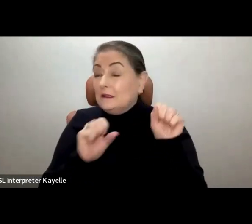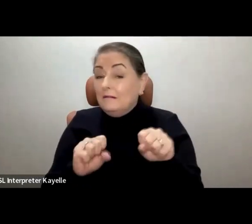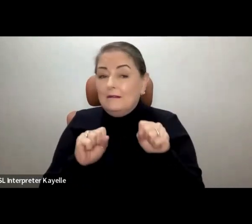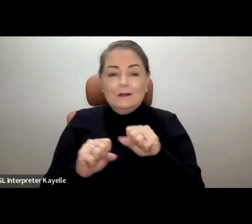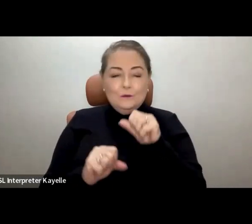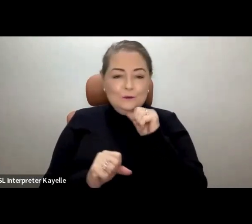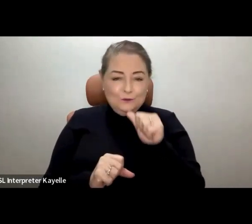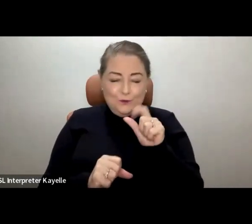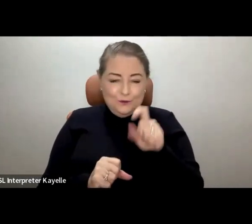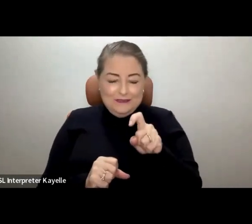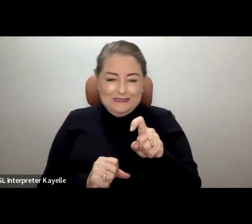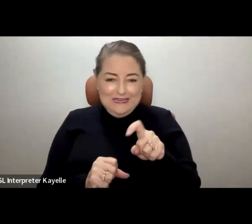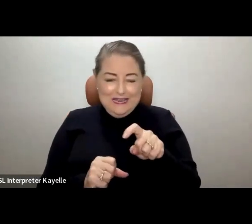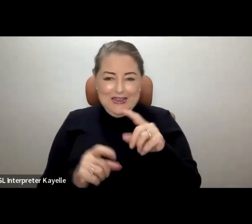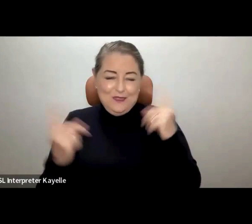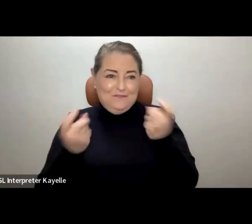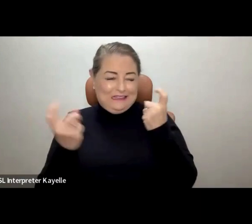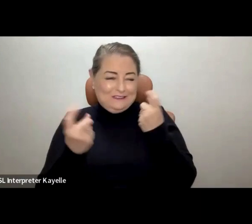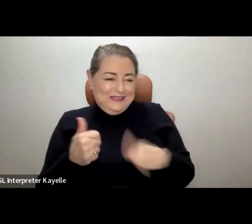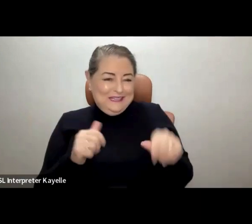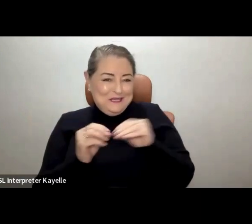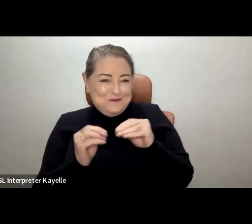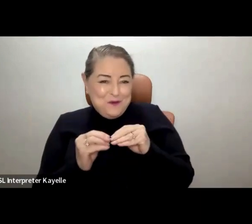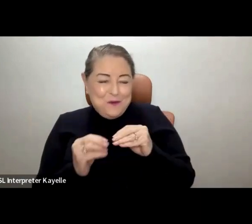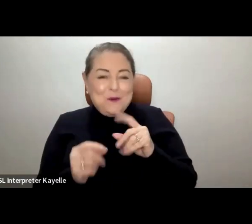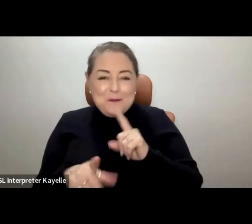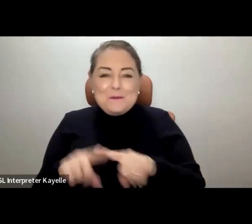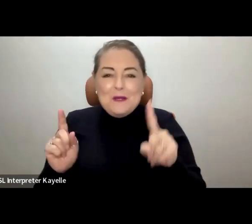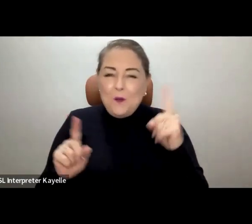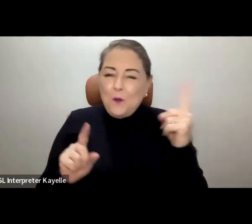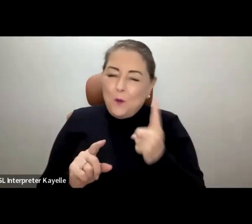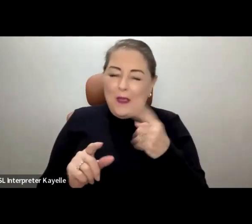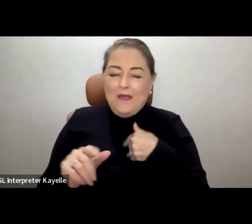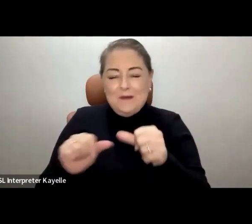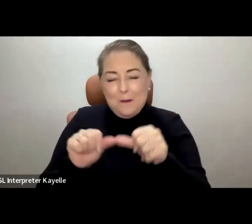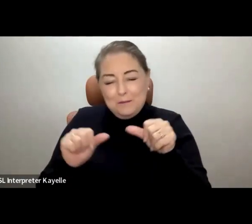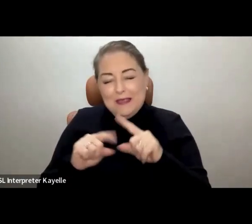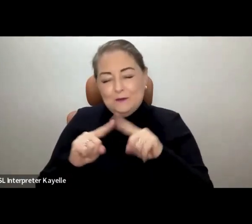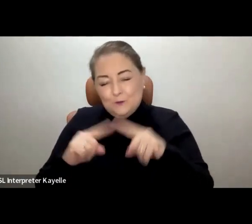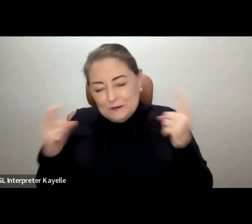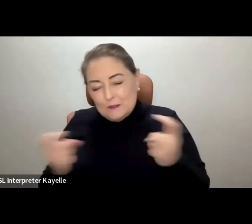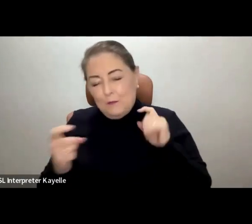a disability Film Festival anymore. Though, I think they'll always be a place to celebrate our community in a pride kind of